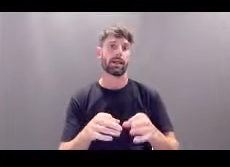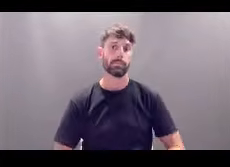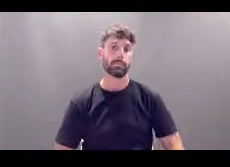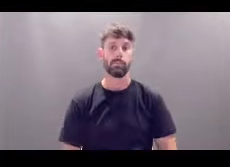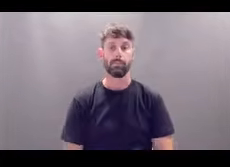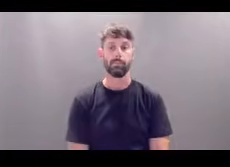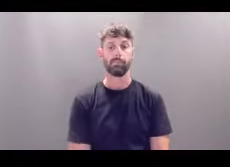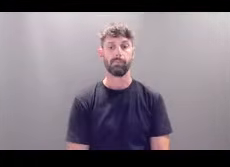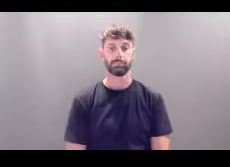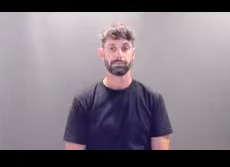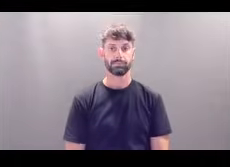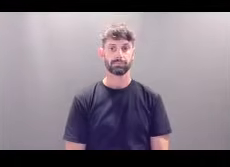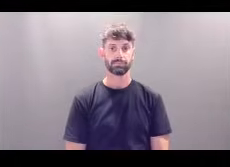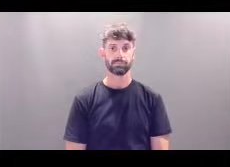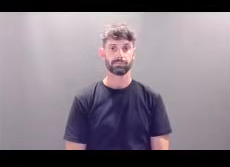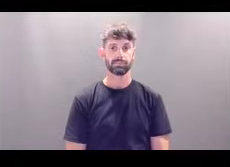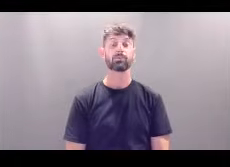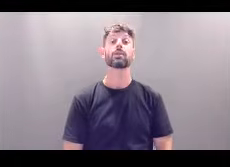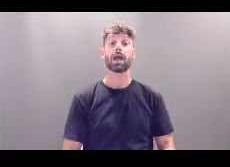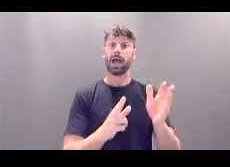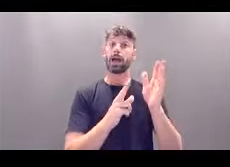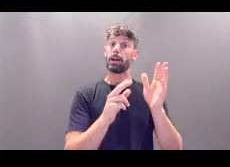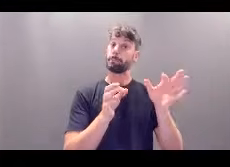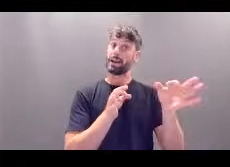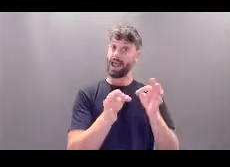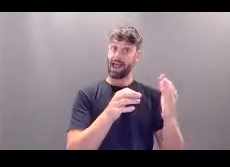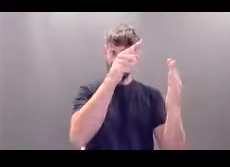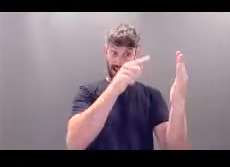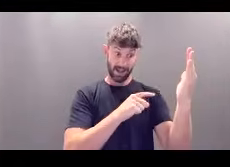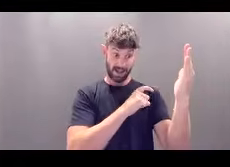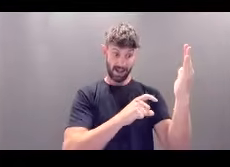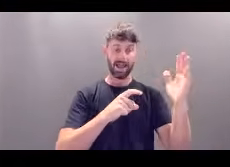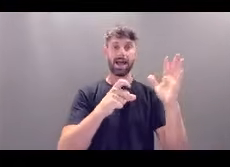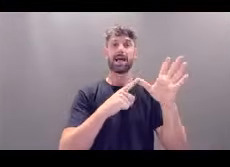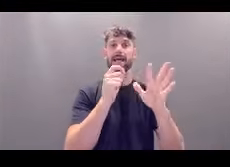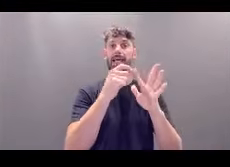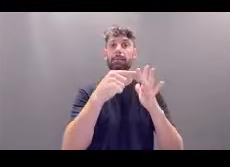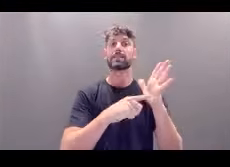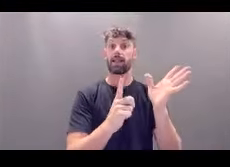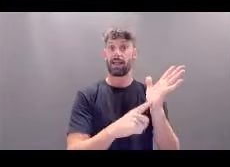The capital section of a participant's plan shows their high cost AT.